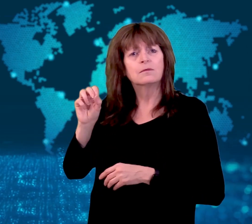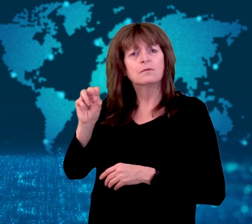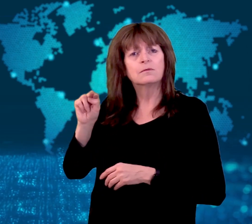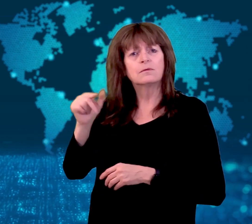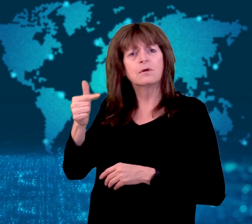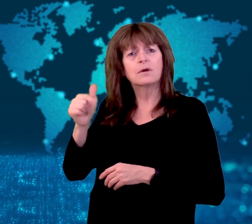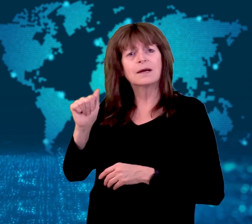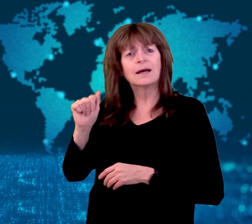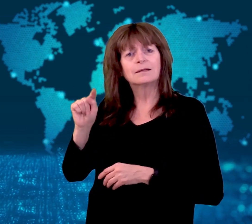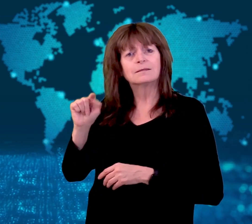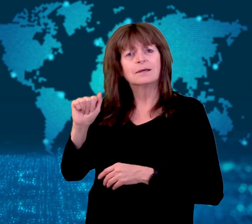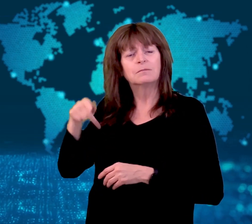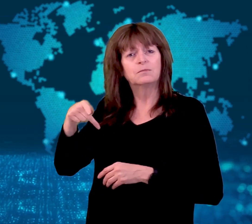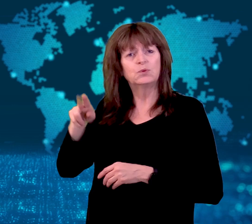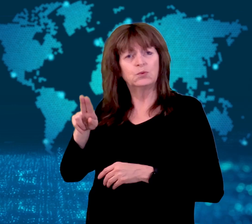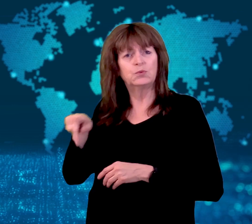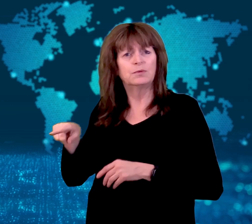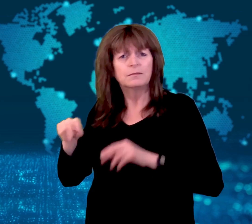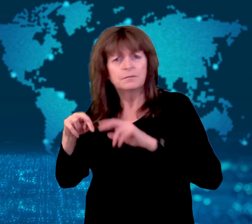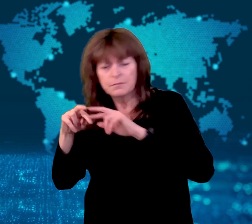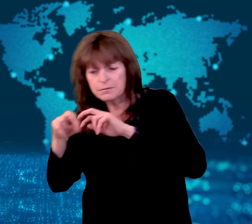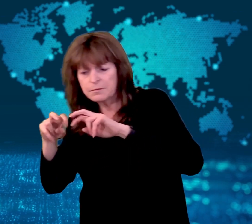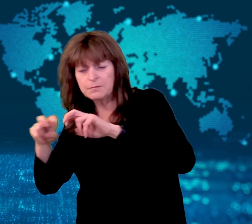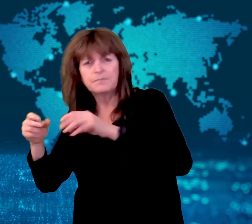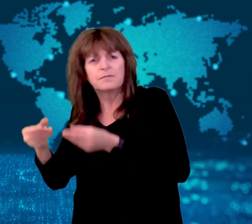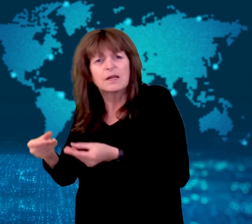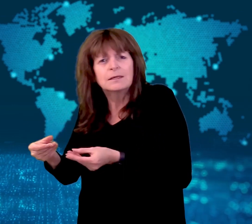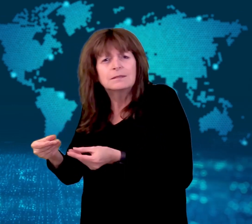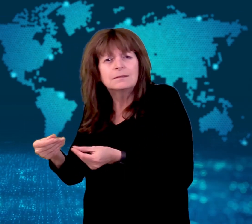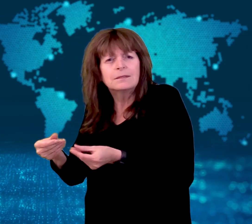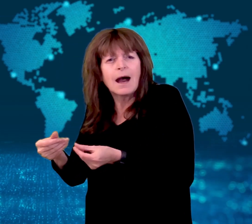and collecting ash samples.